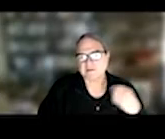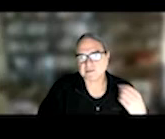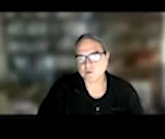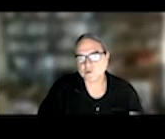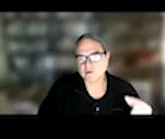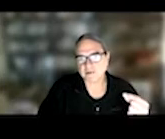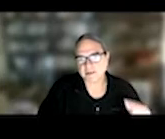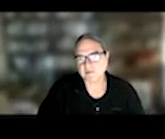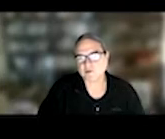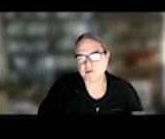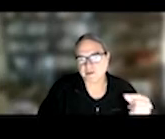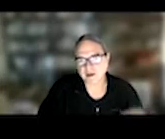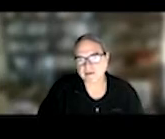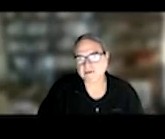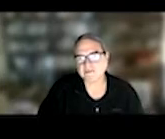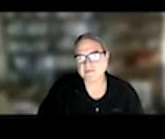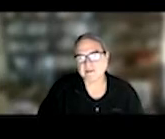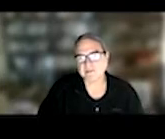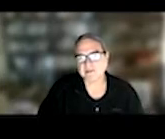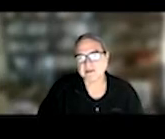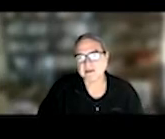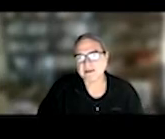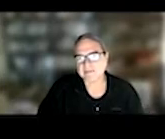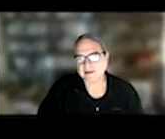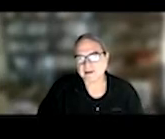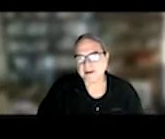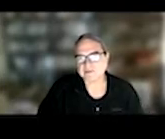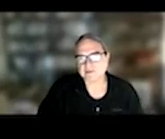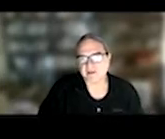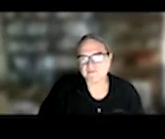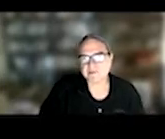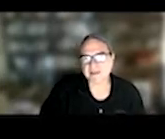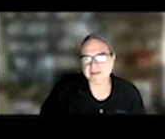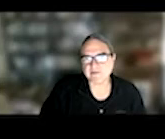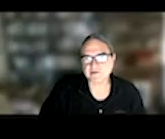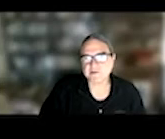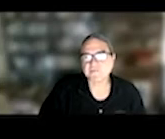of social emotional and cognitive development and then adoption of health risk behaviors,